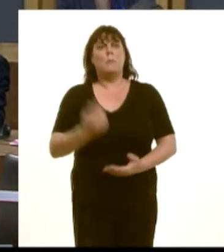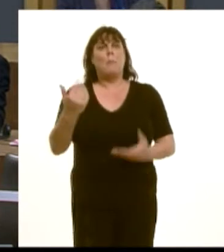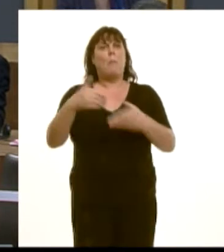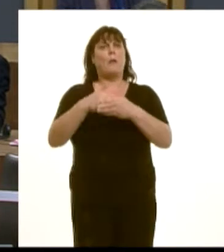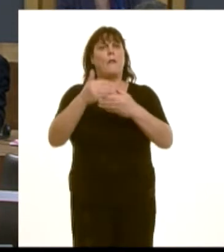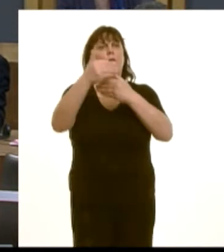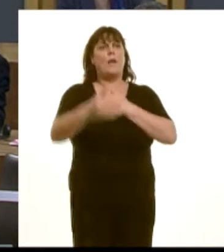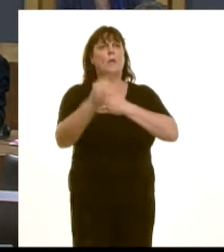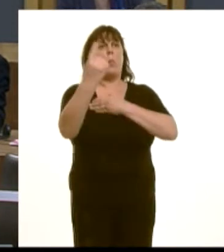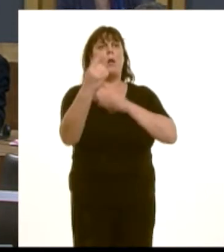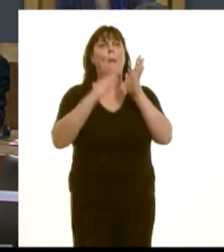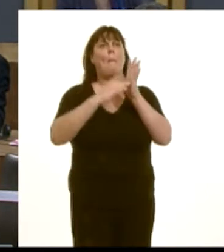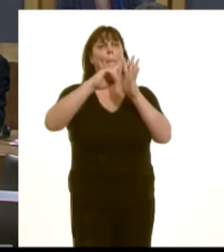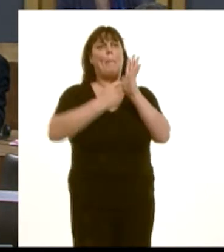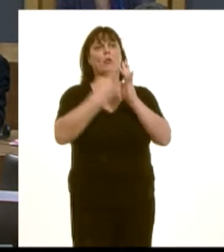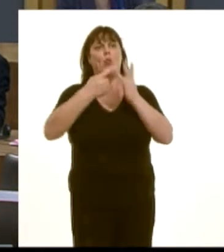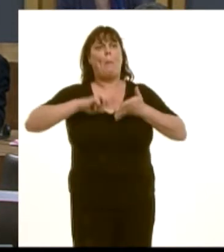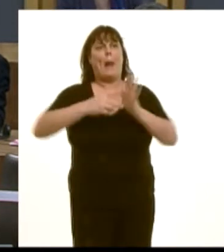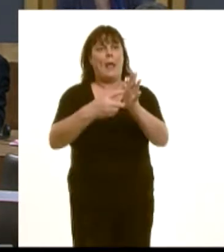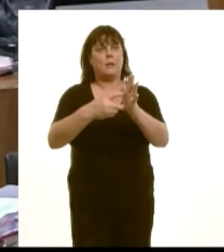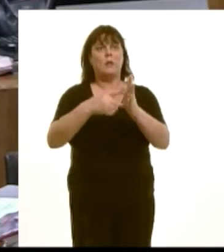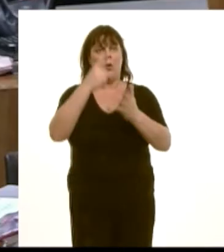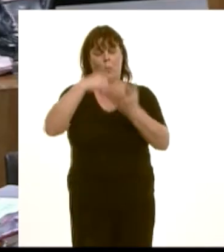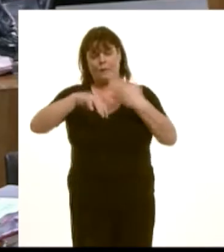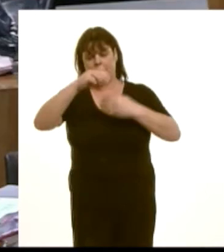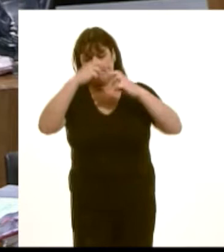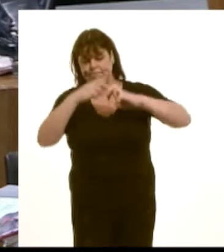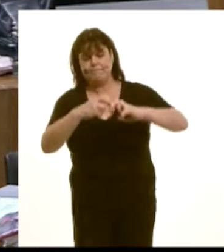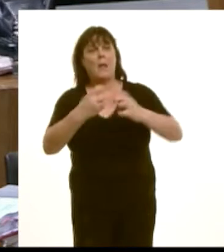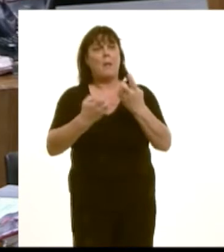of the metro programme, work is under way to deliver the further track capacity necessary